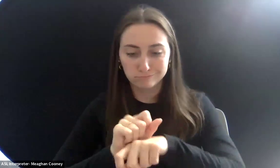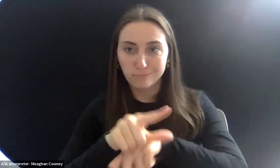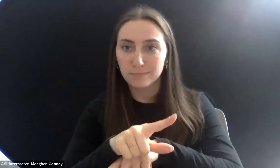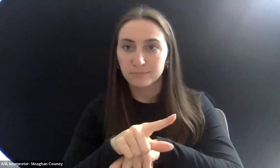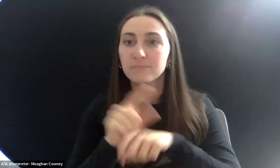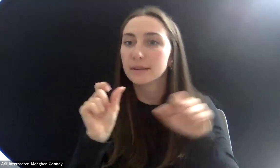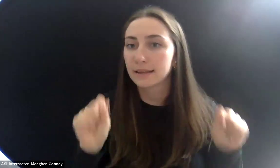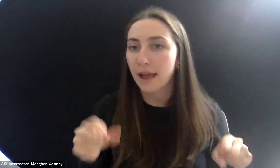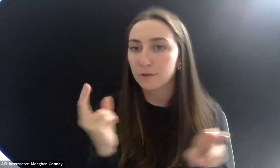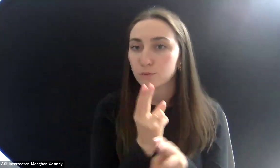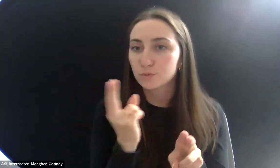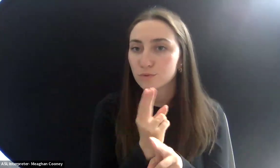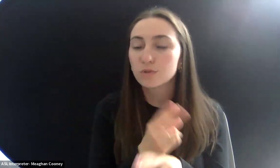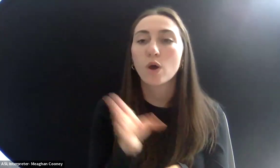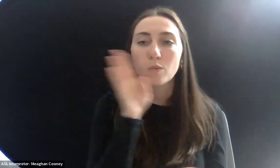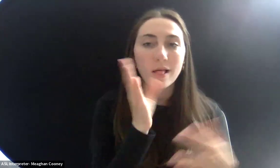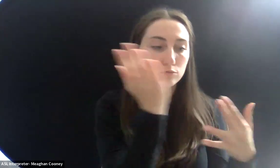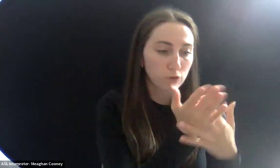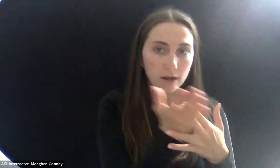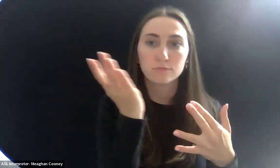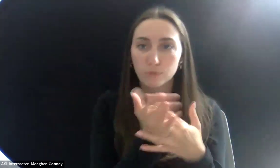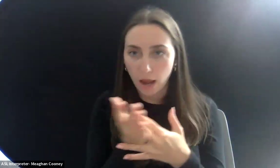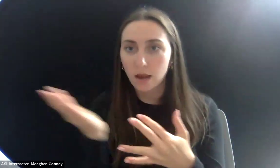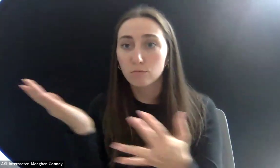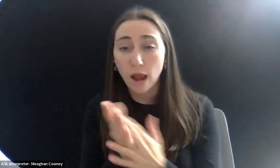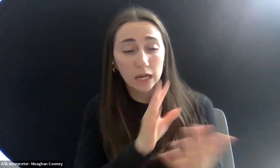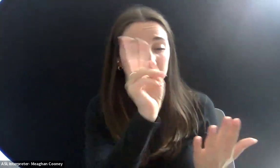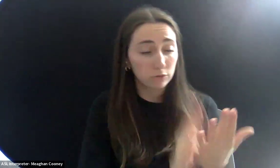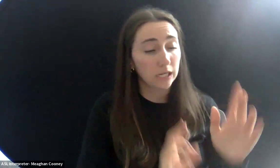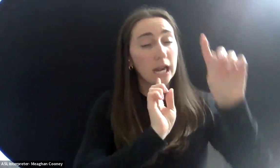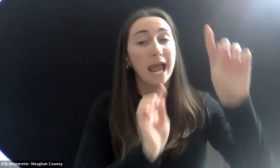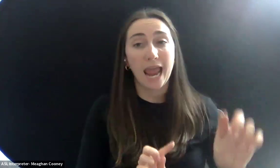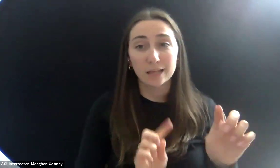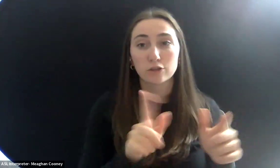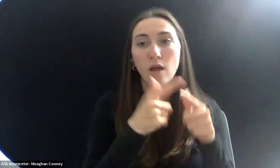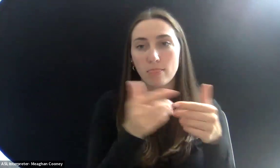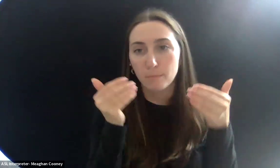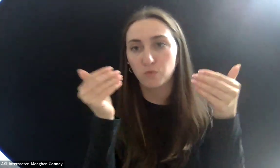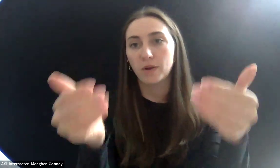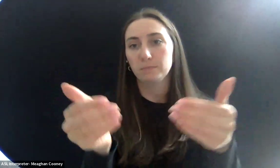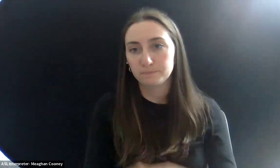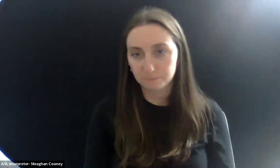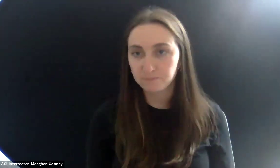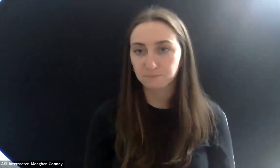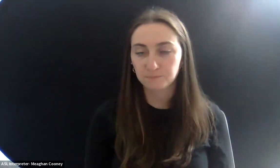And we'll take a brief break and answer those questions and then move on to the rest of the presentation around greenhouse